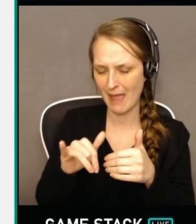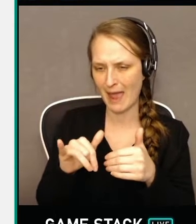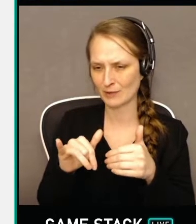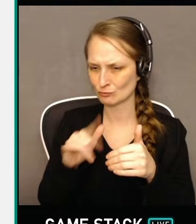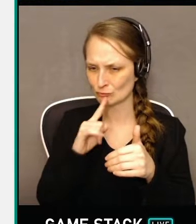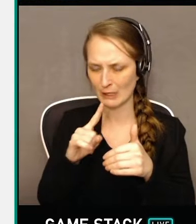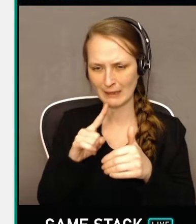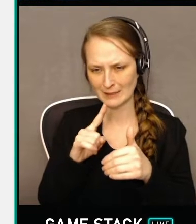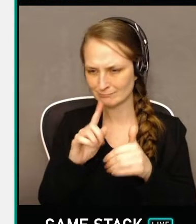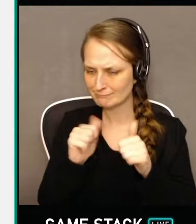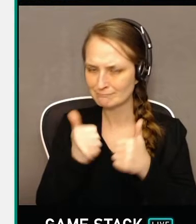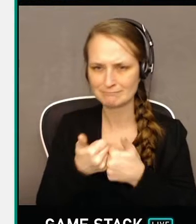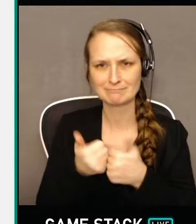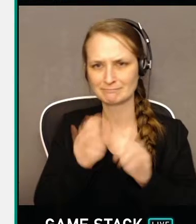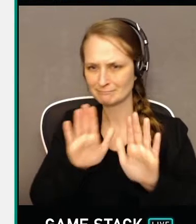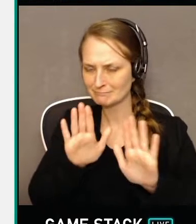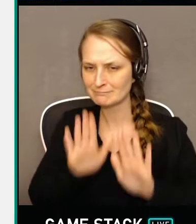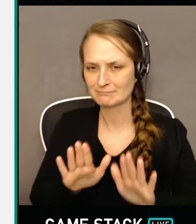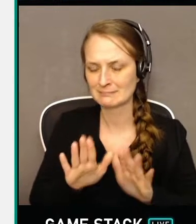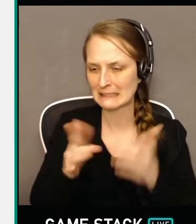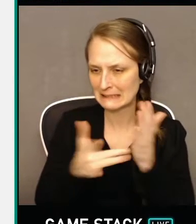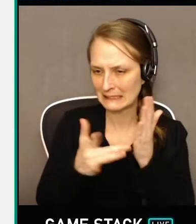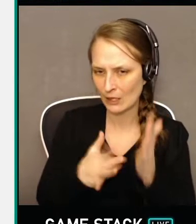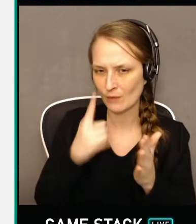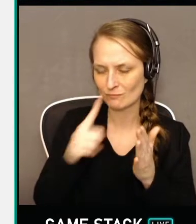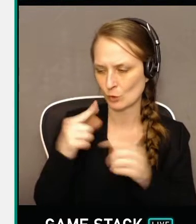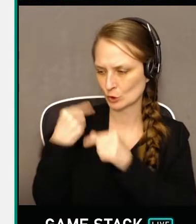to push graphics innovation for generations of hardware and consoles.